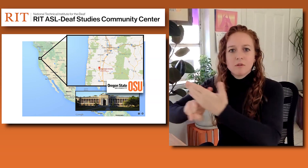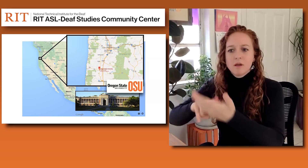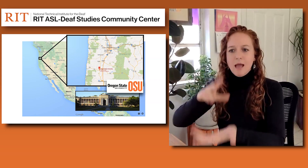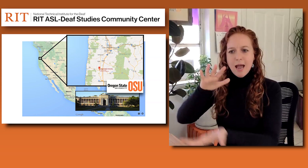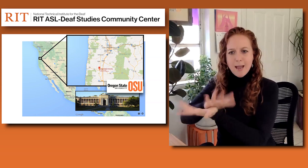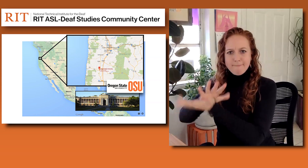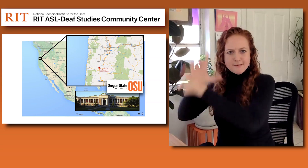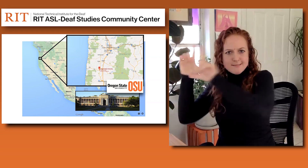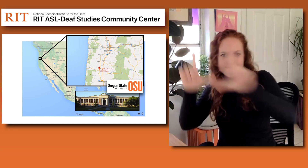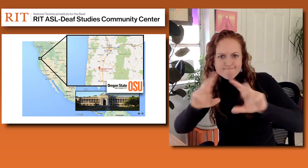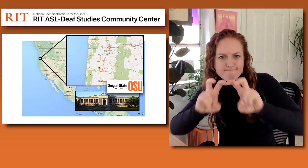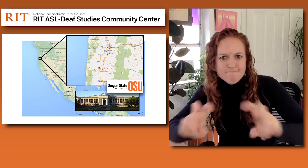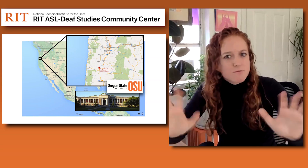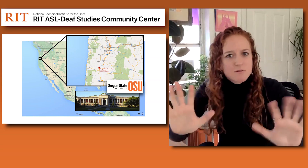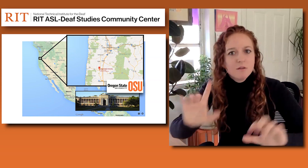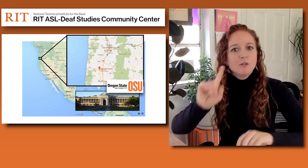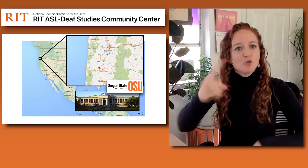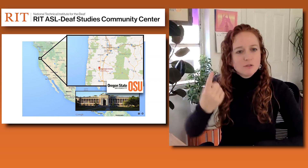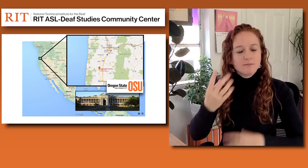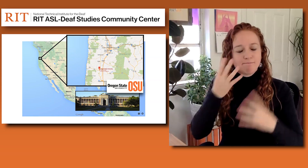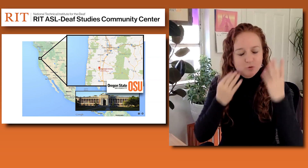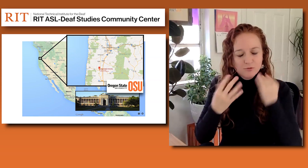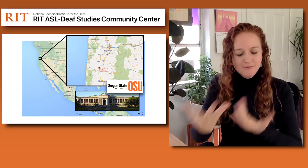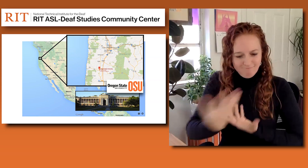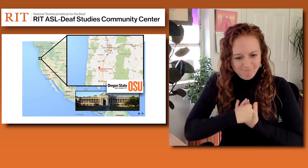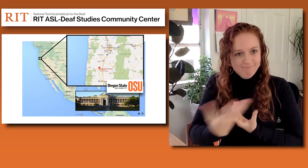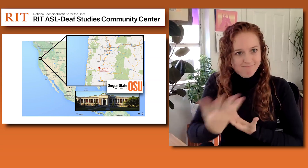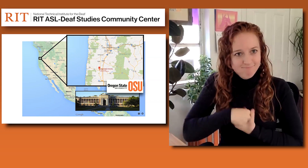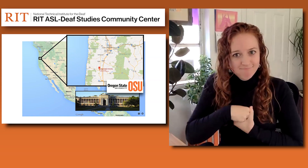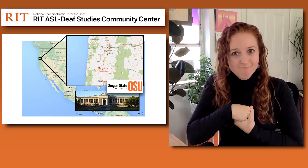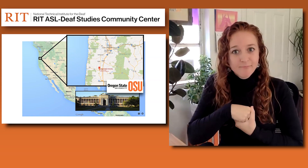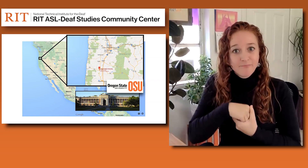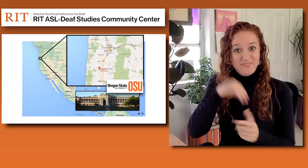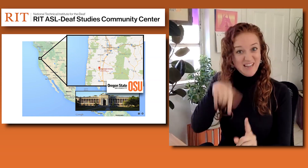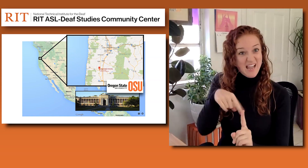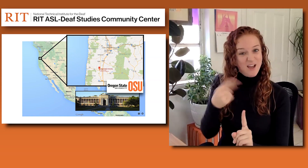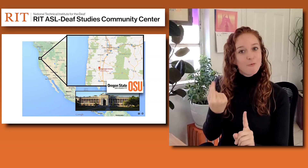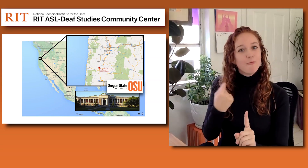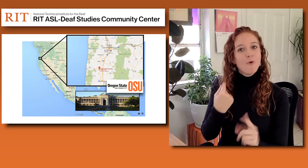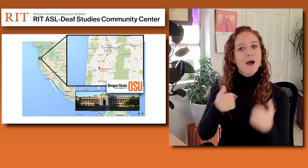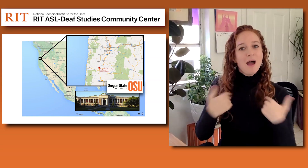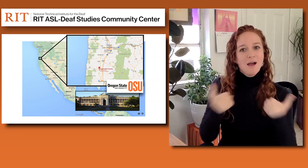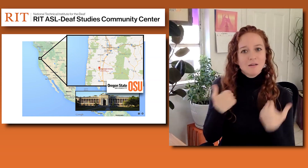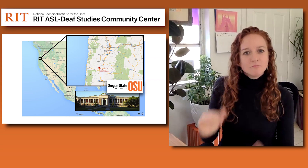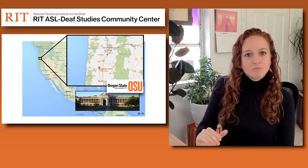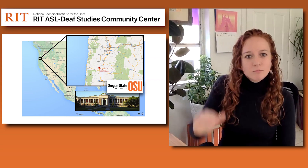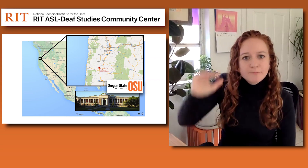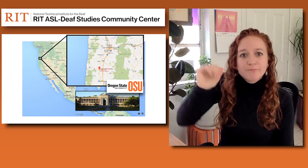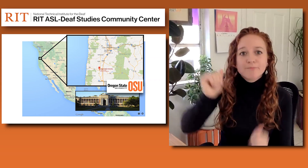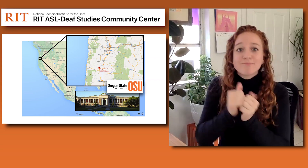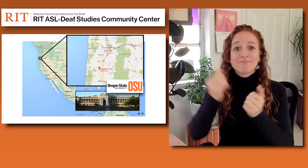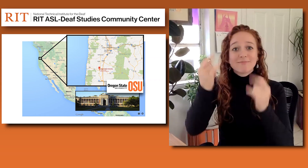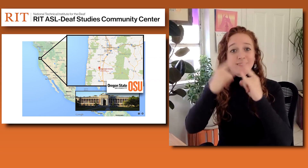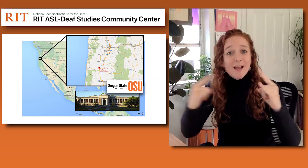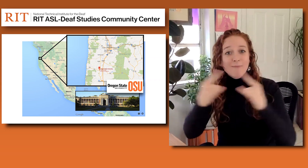without throwing on that academic lens. I was just having experiences.